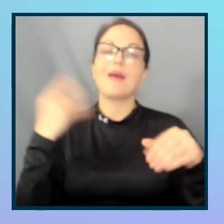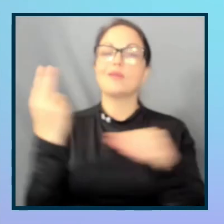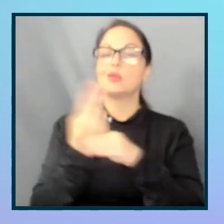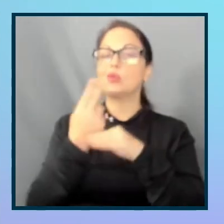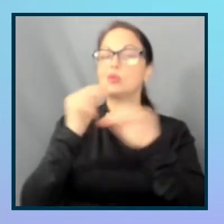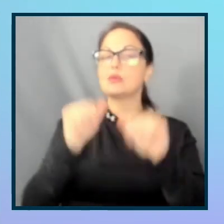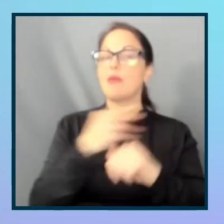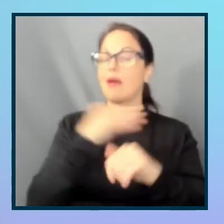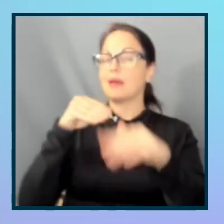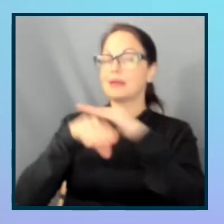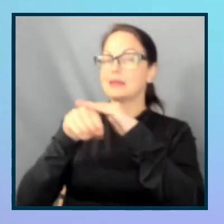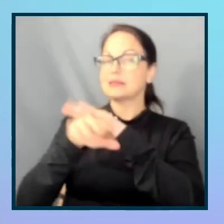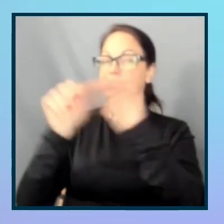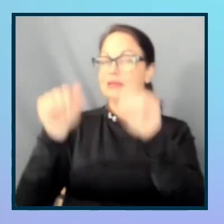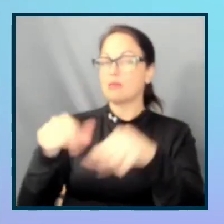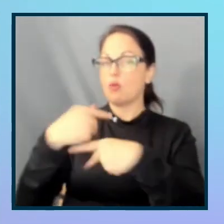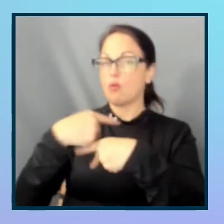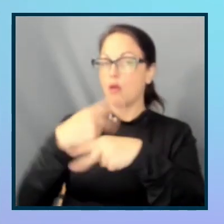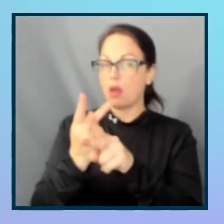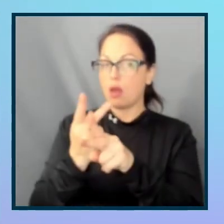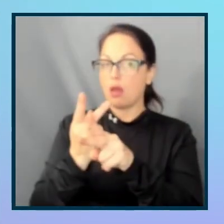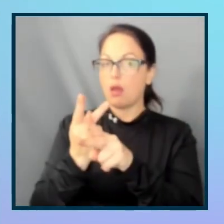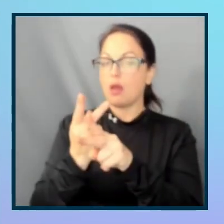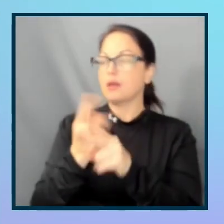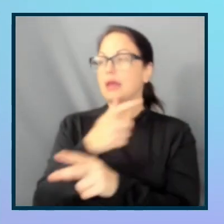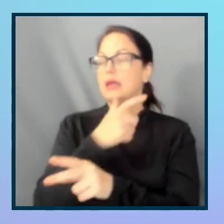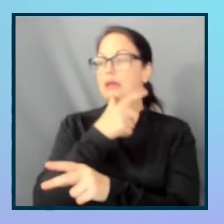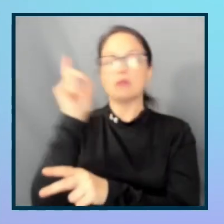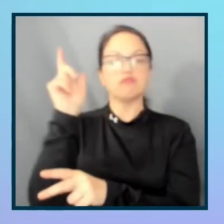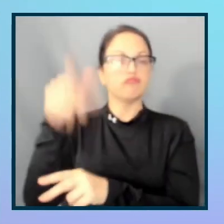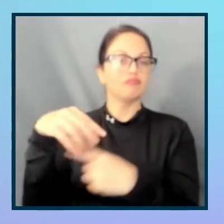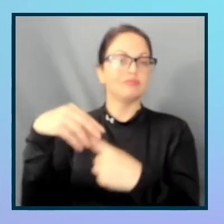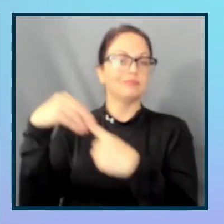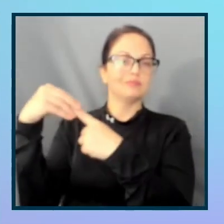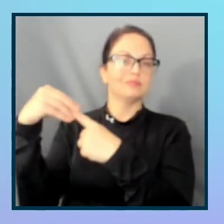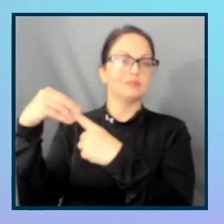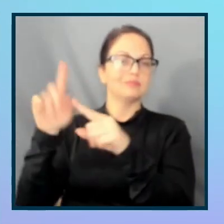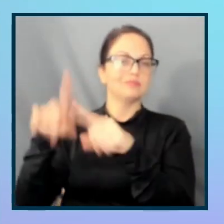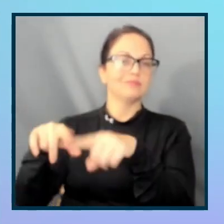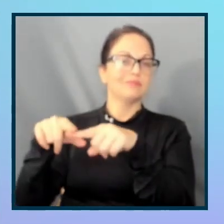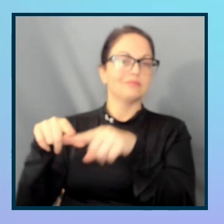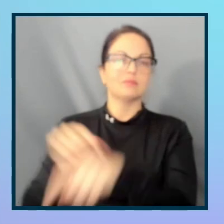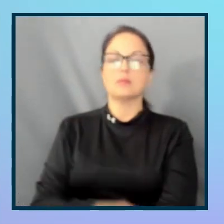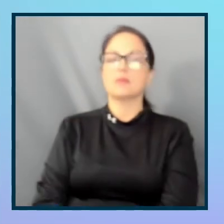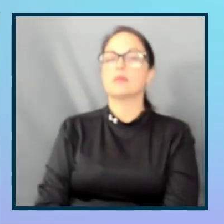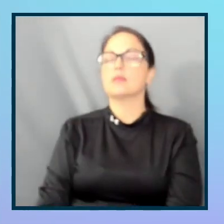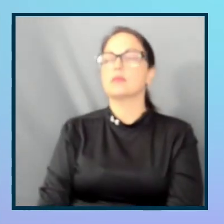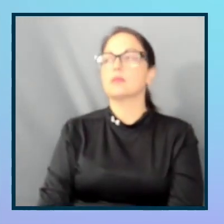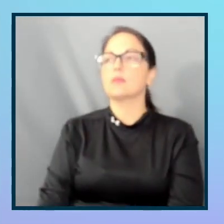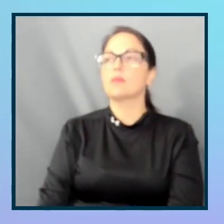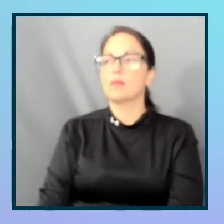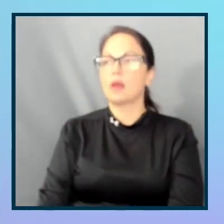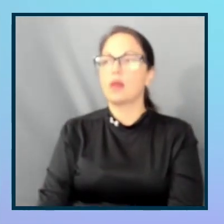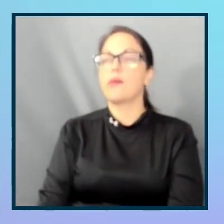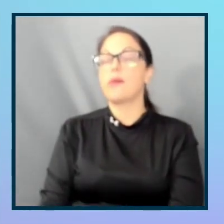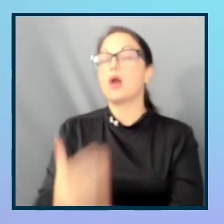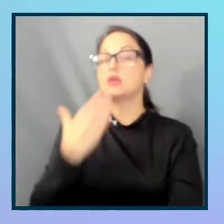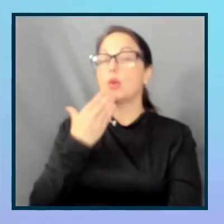and not have to necessarily use much of specialists. So it's great to see that what, to be honest, the conversations that we've been having